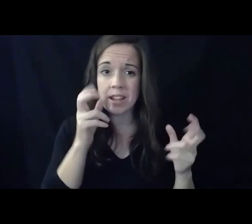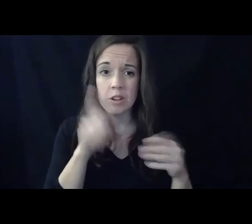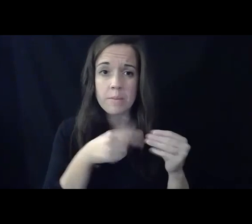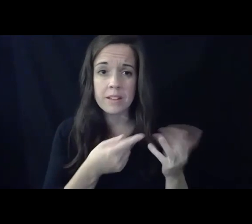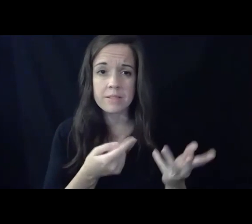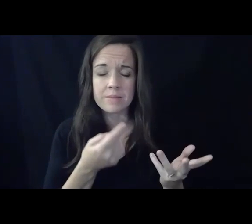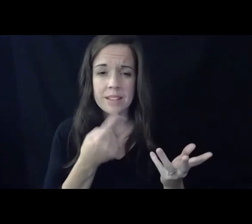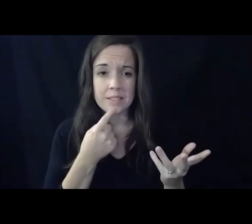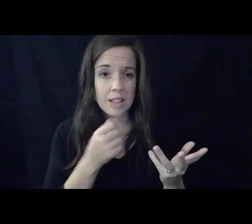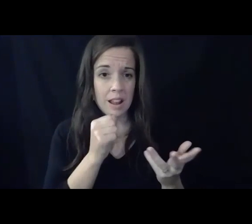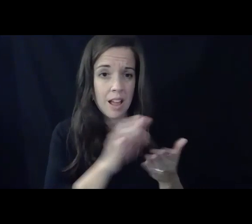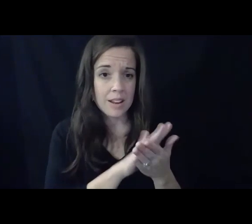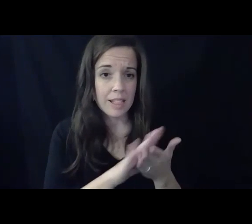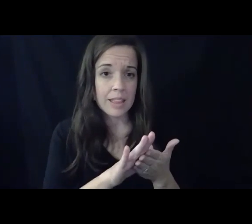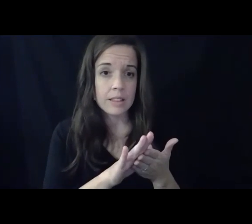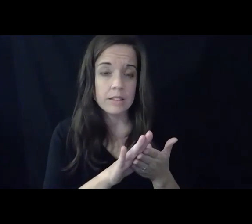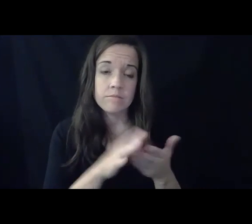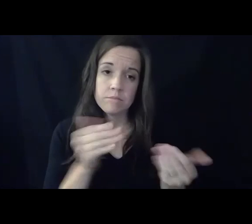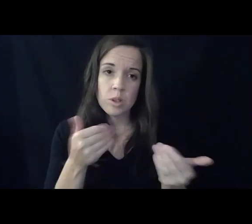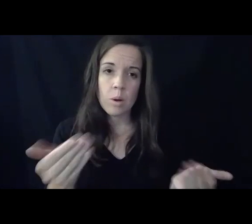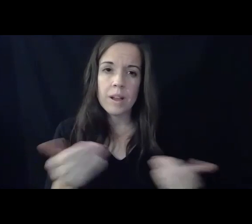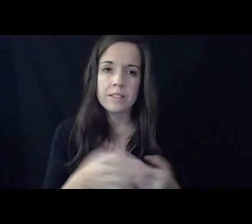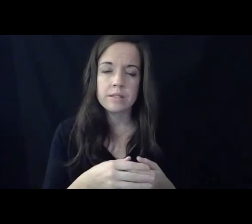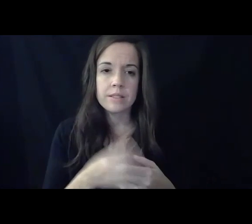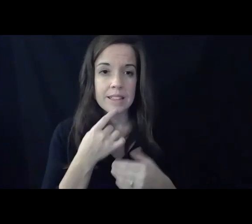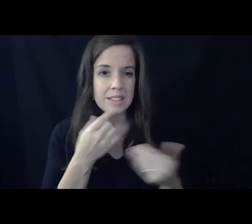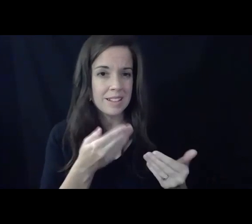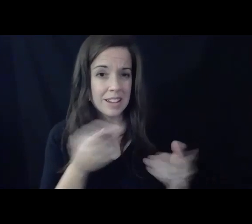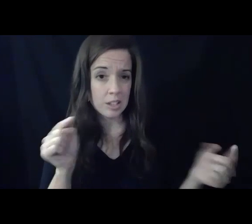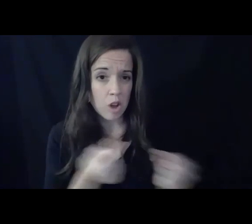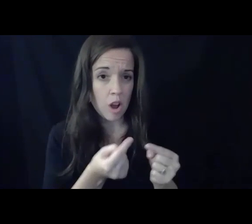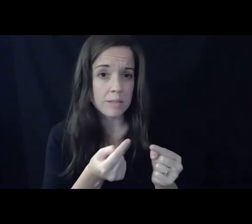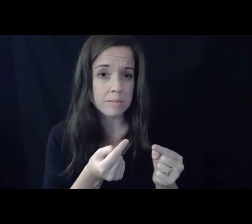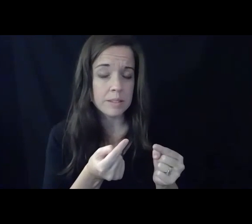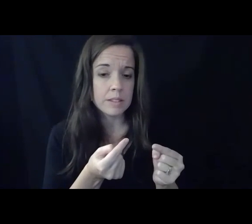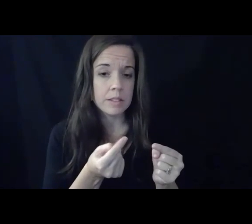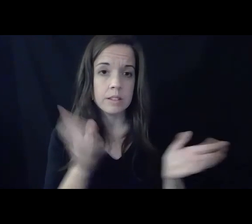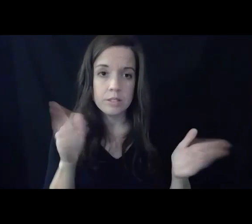and so it was. He said it is harm, and so it was.